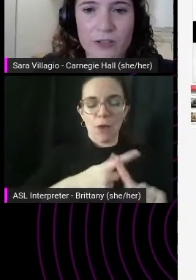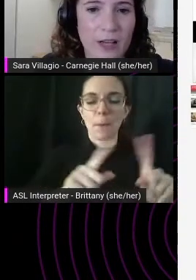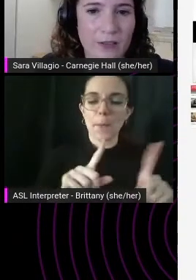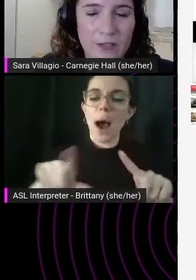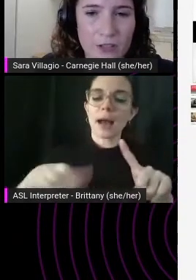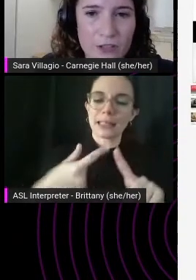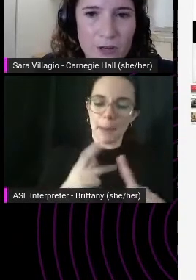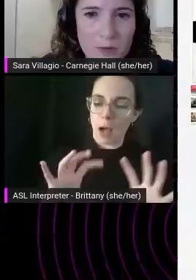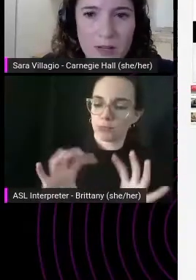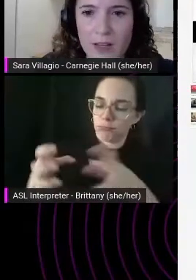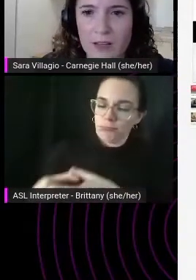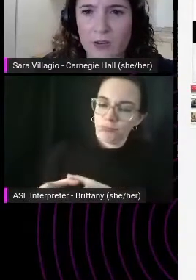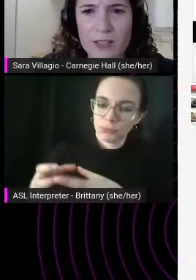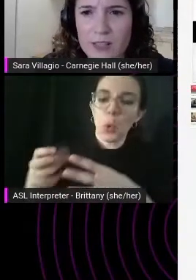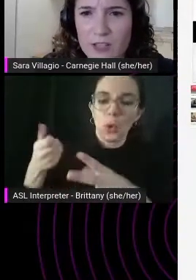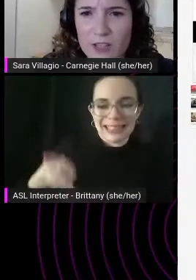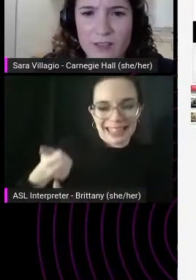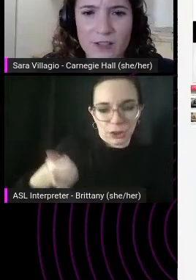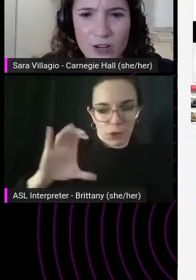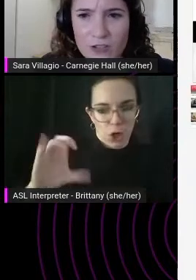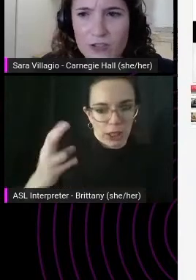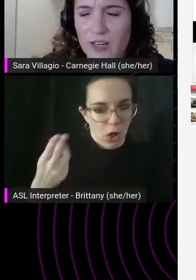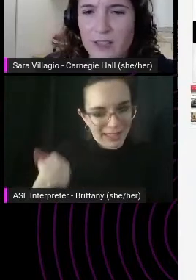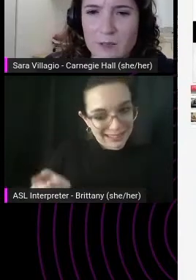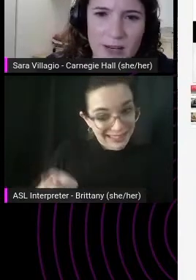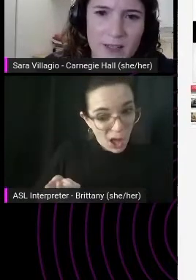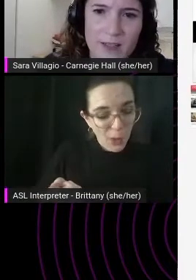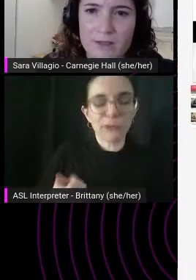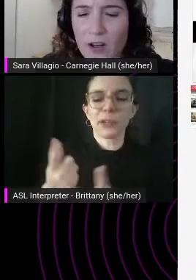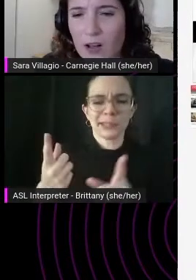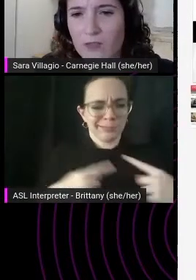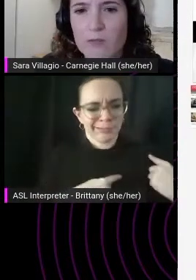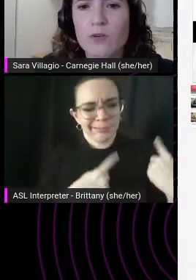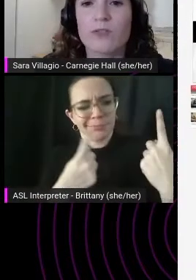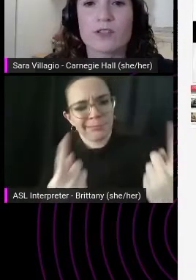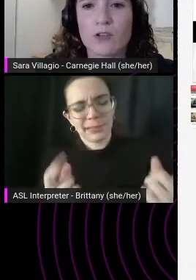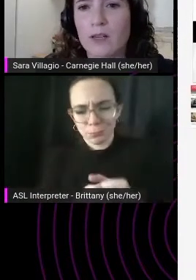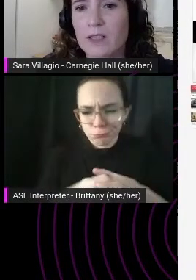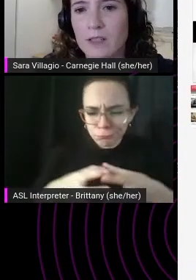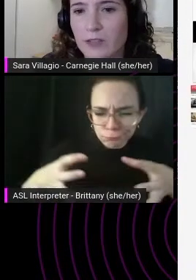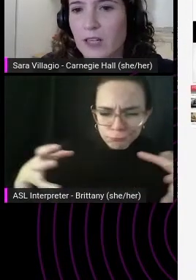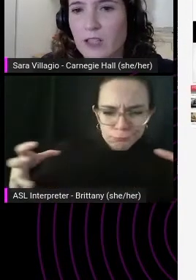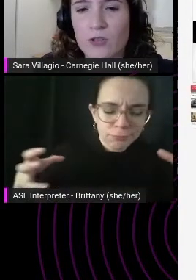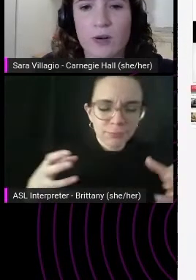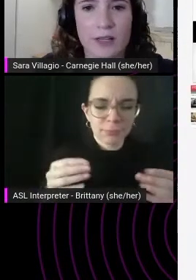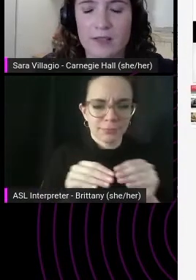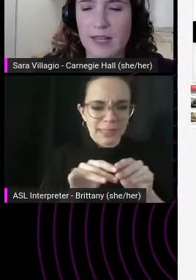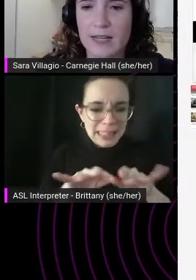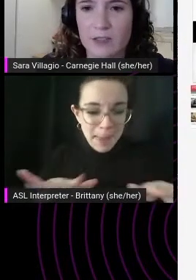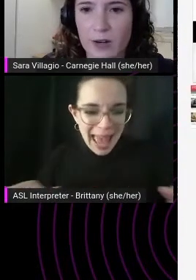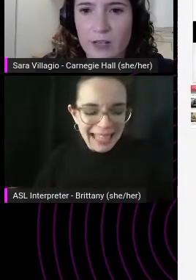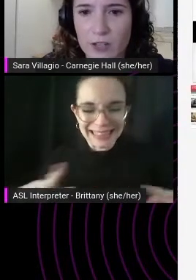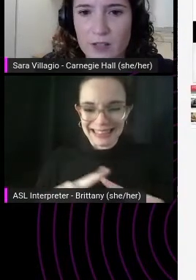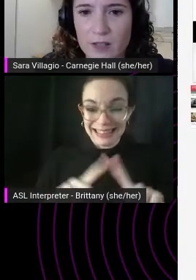under Clive's leadership, the organization had stretched and expanded and evolved and moved in so many different and new and exciting directions.